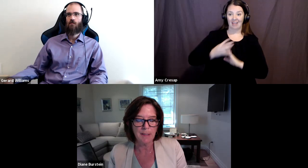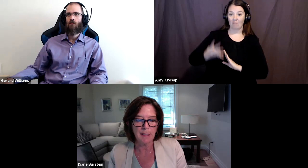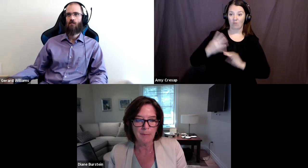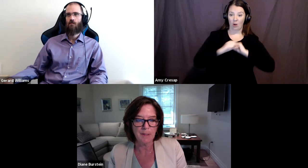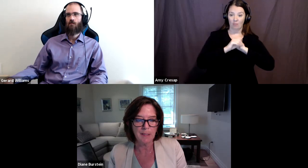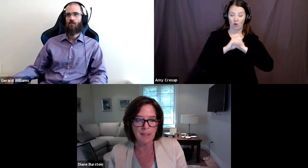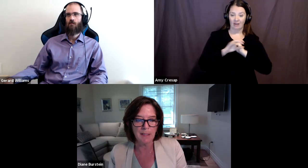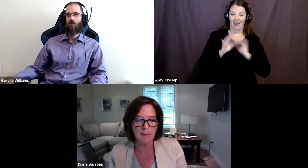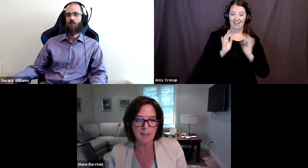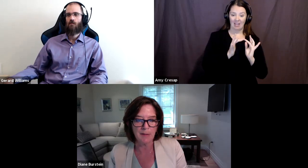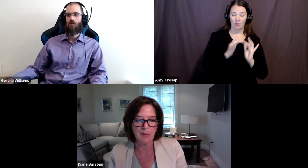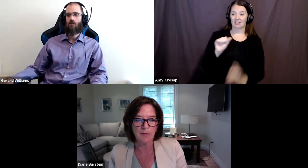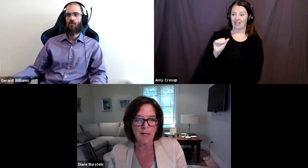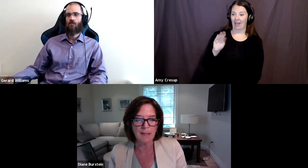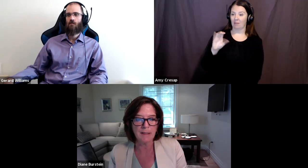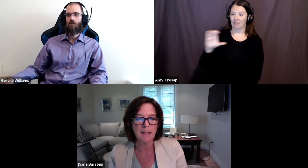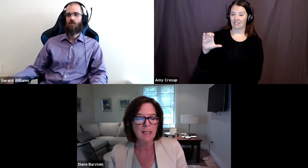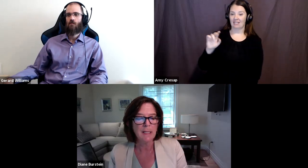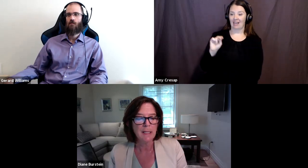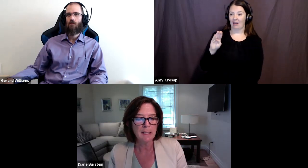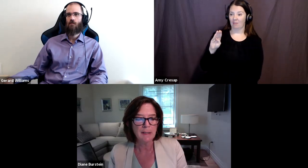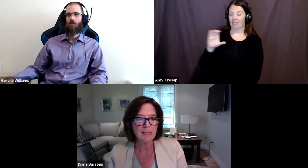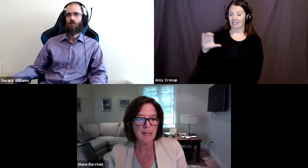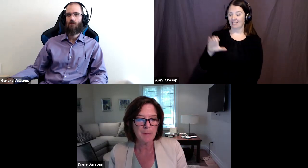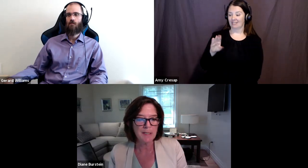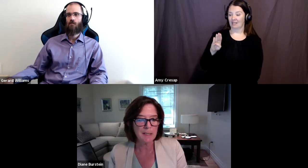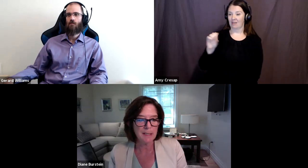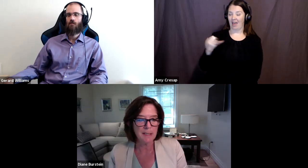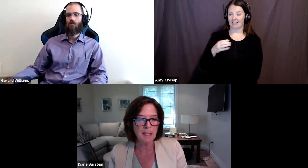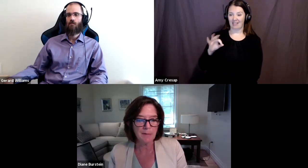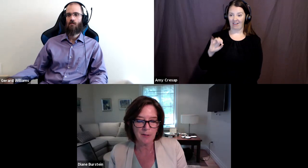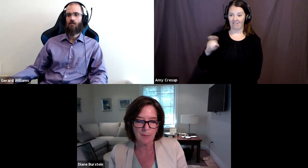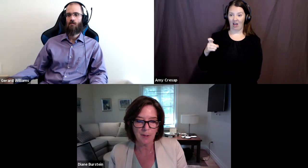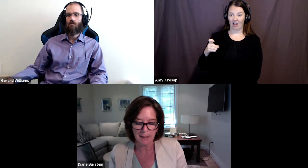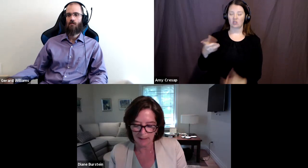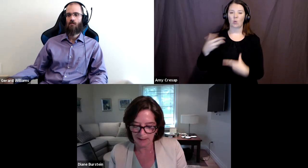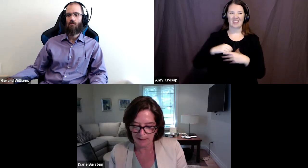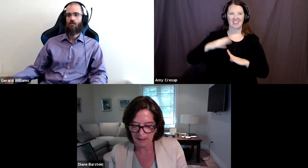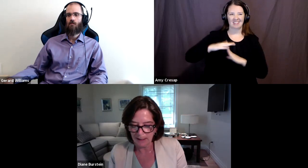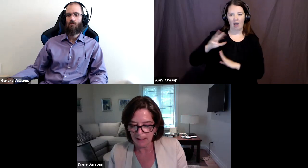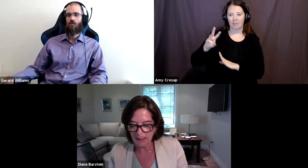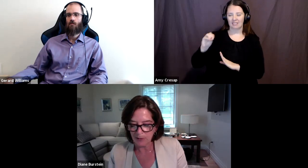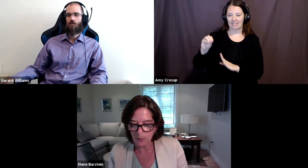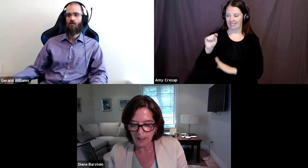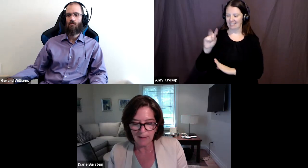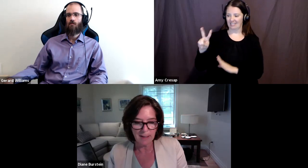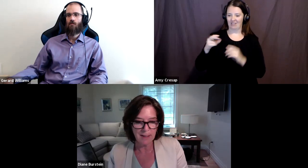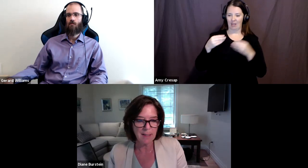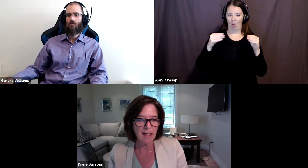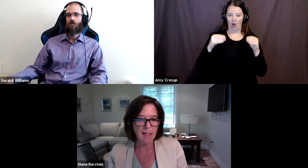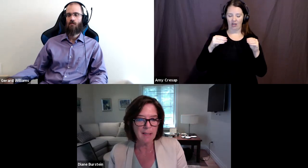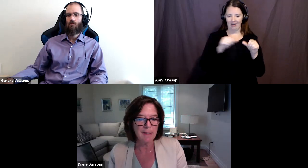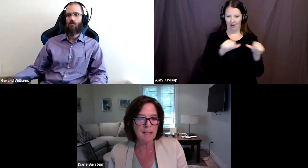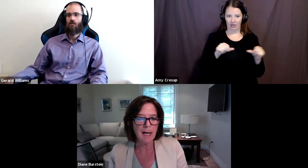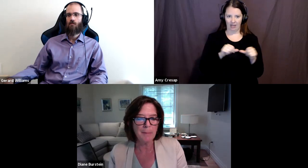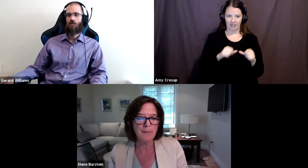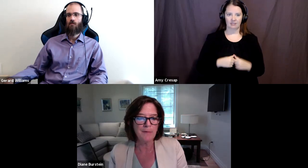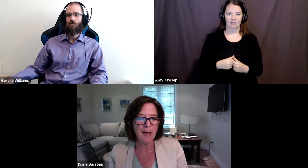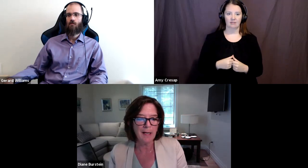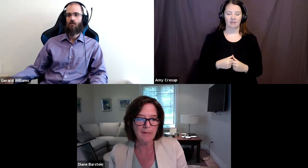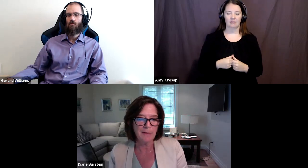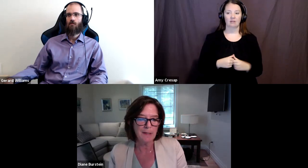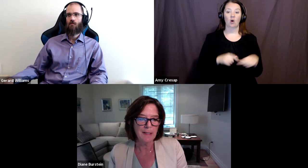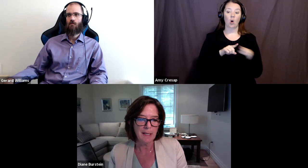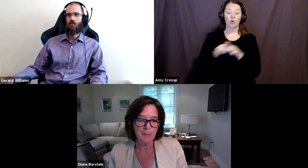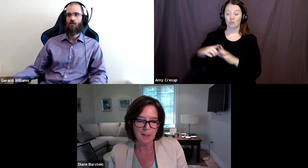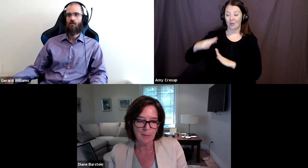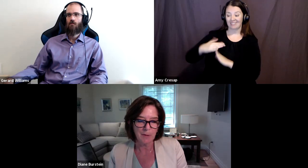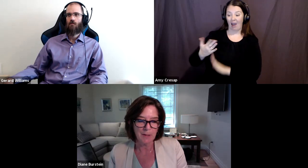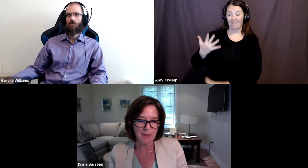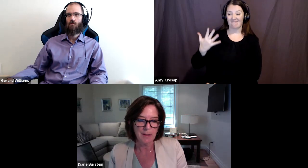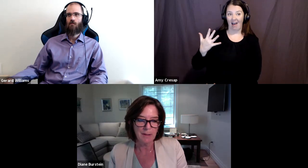NBC, CBS or Fox in the top 60 television markets. As well as on the top five cable networks